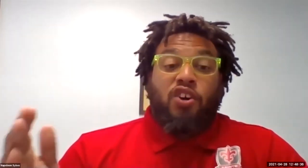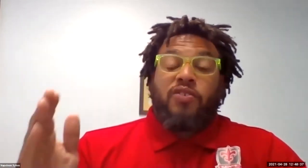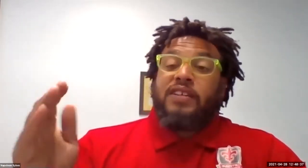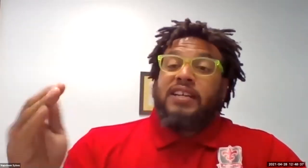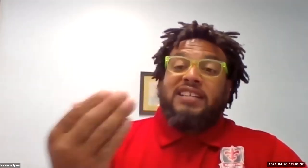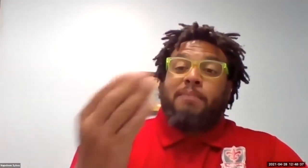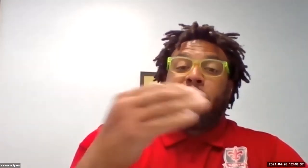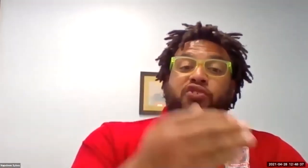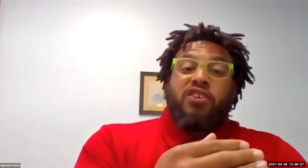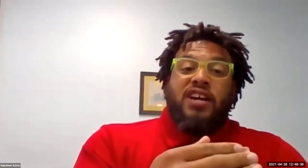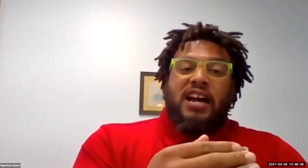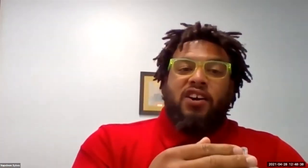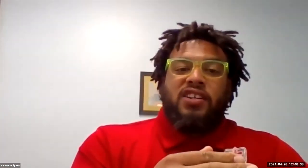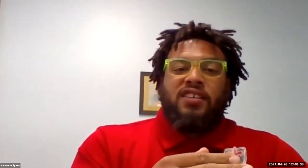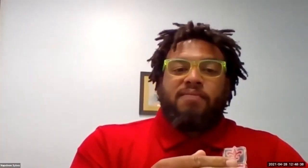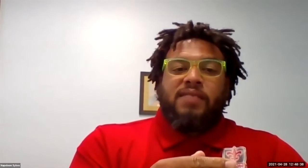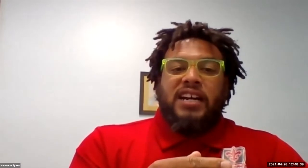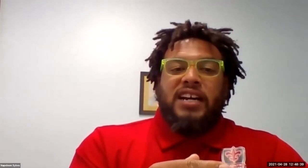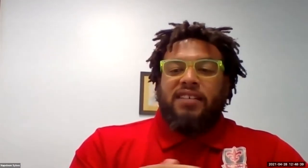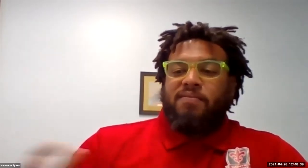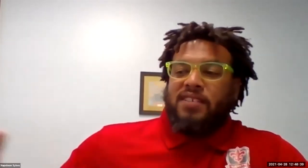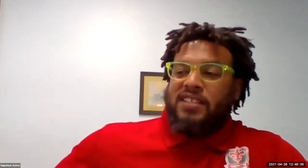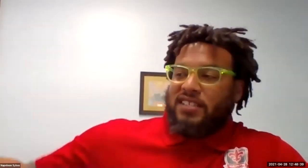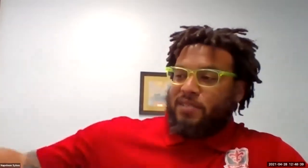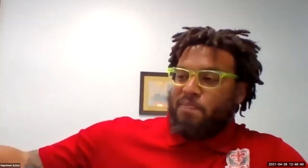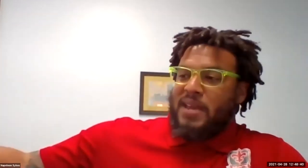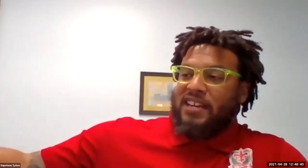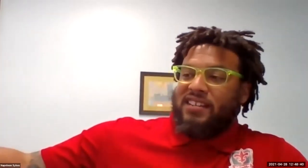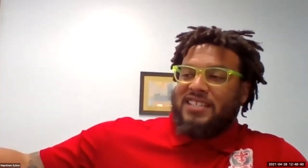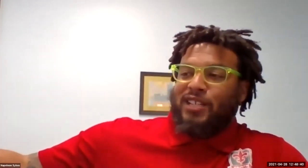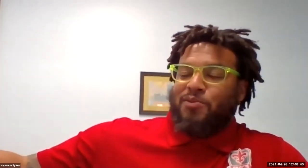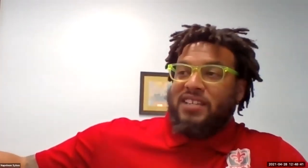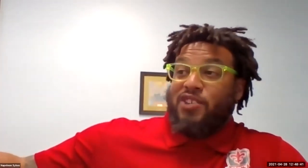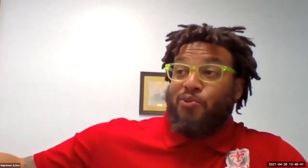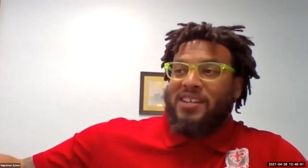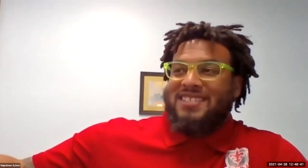And have a neighborhood birthday party that afternoon.